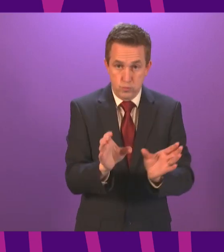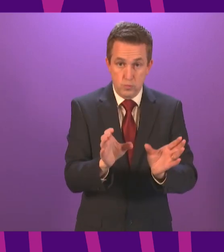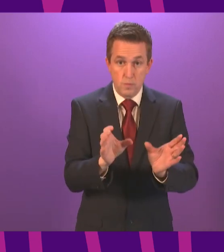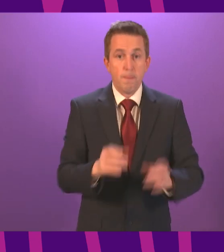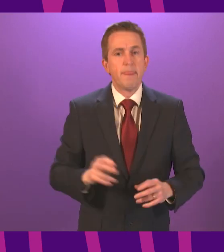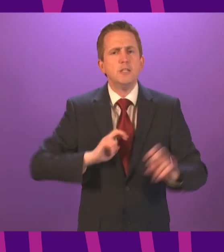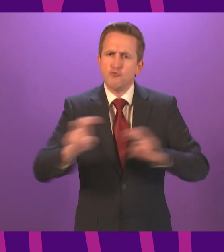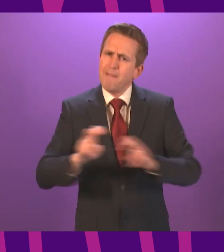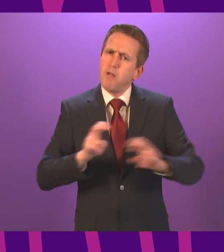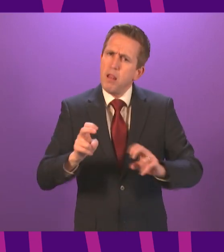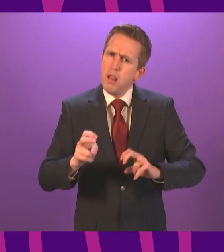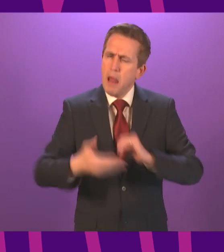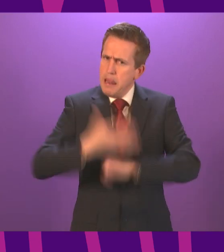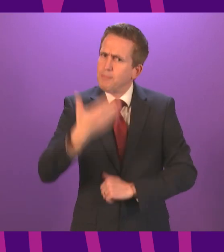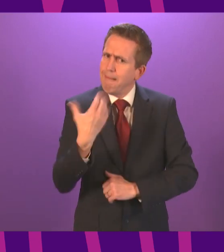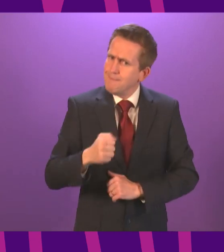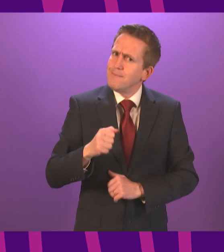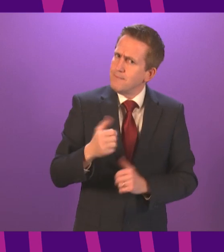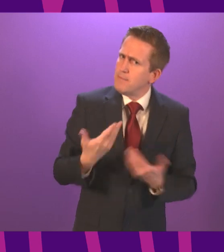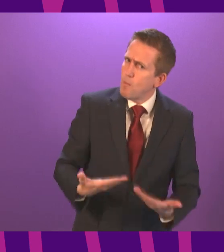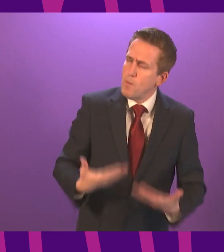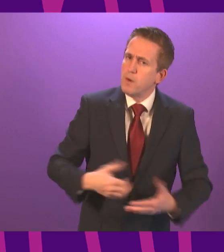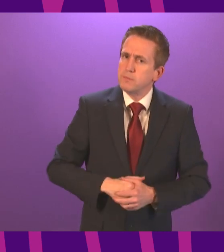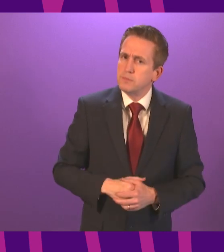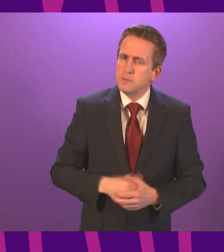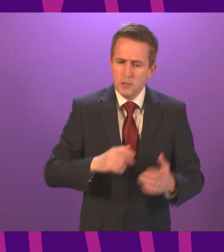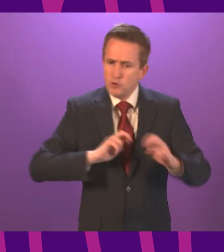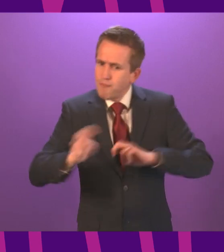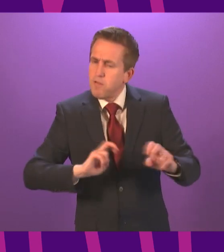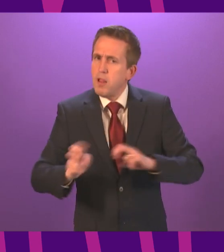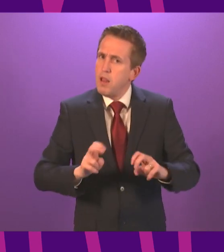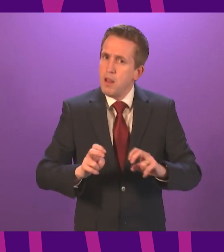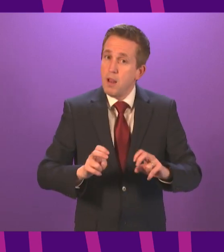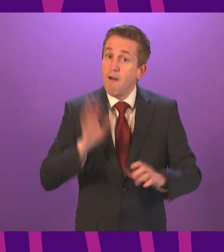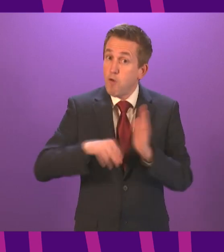and some of those restrictions will become law from tomorrow evening. More detailed information